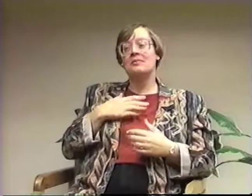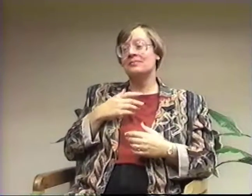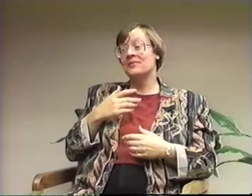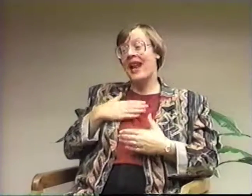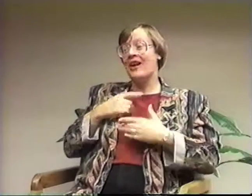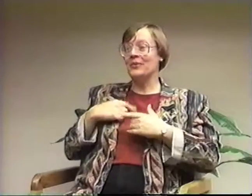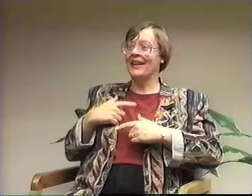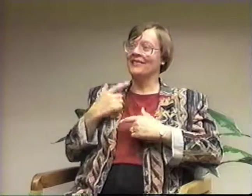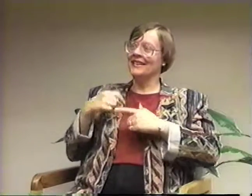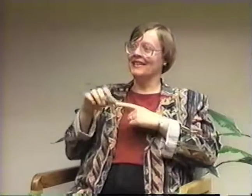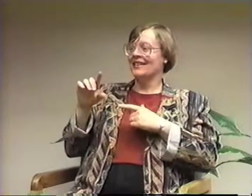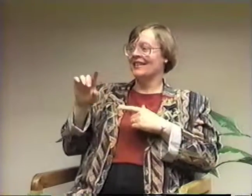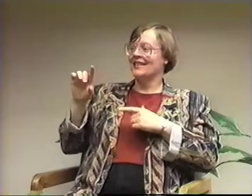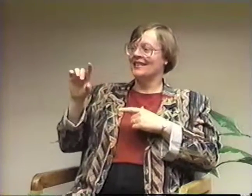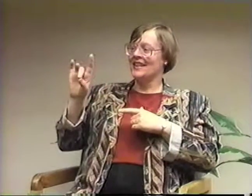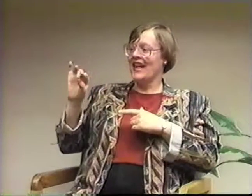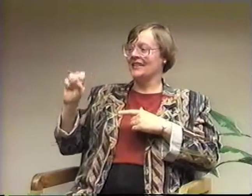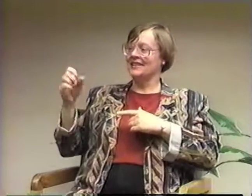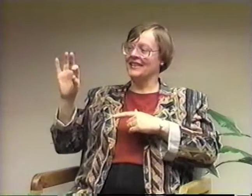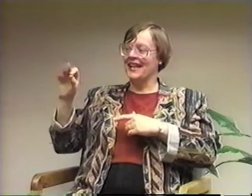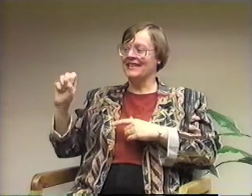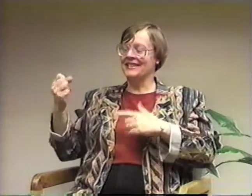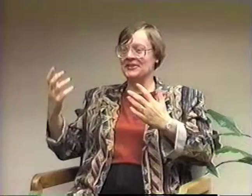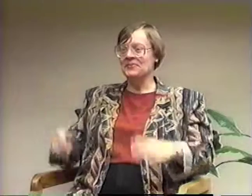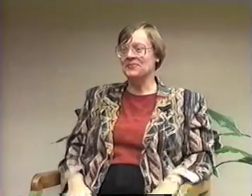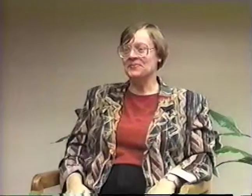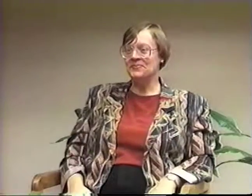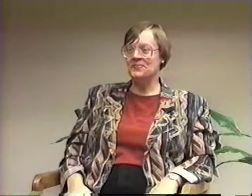like a movie plot - we always get the condensed version.